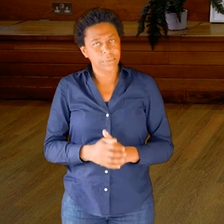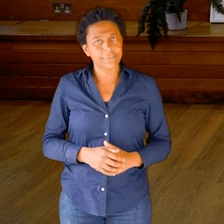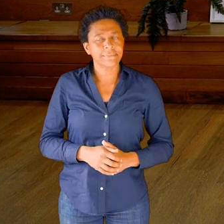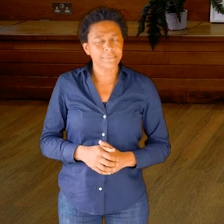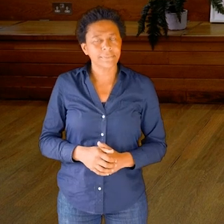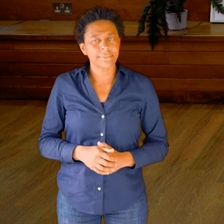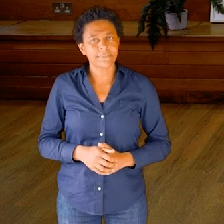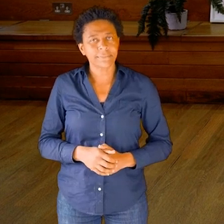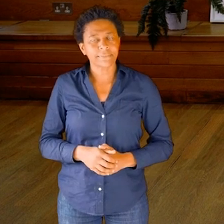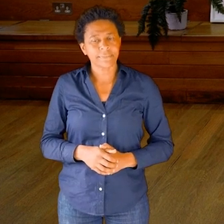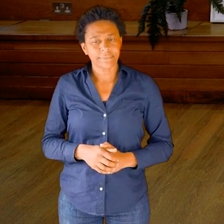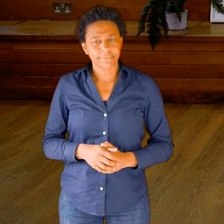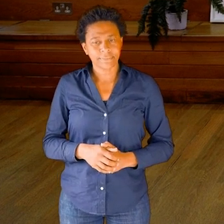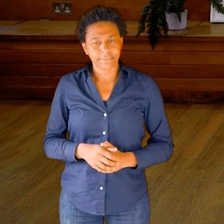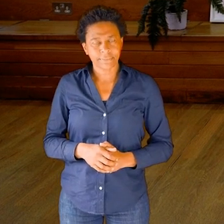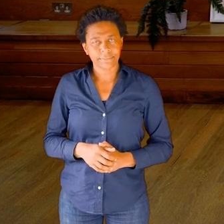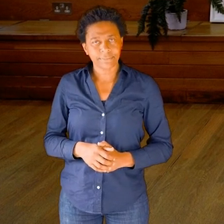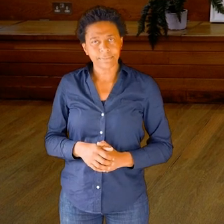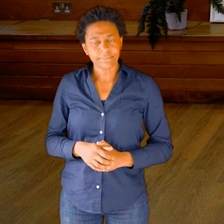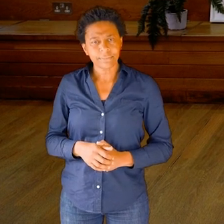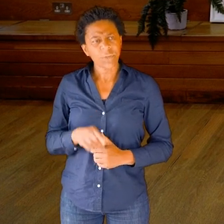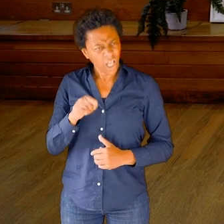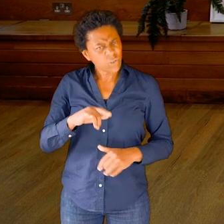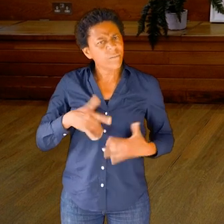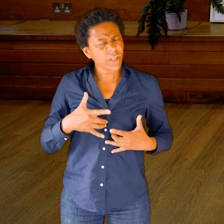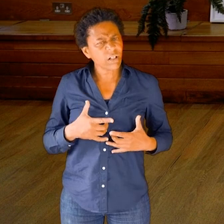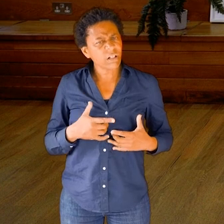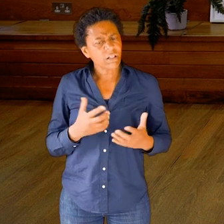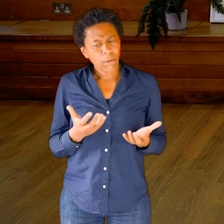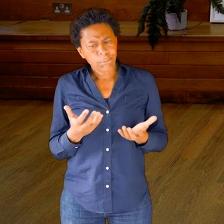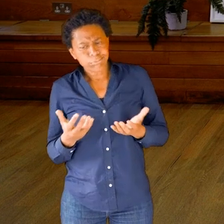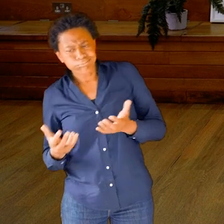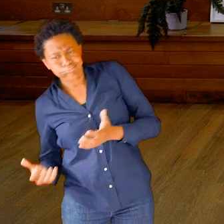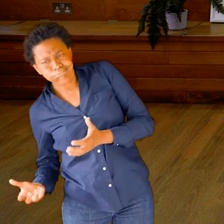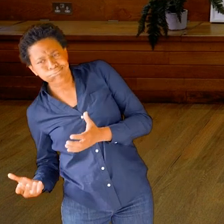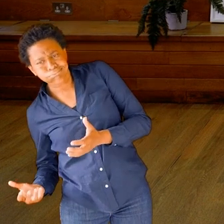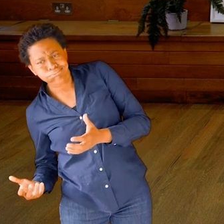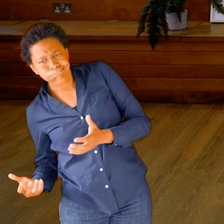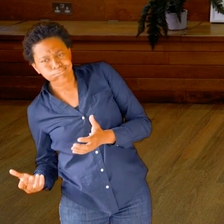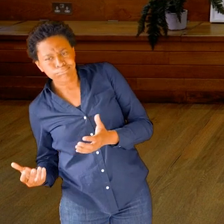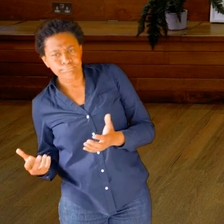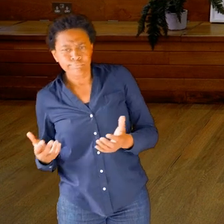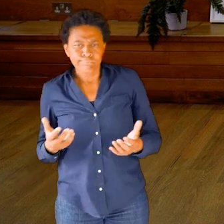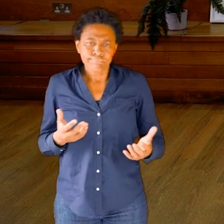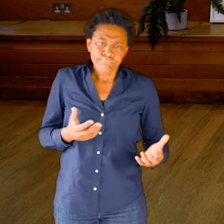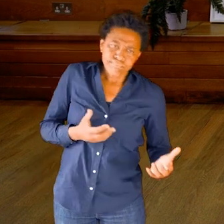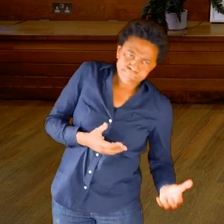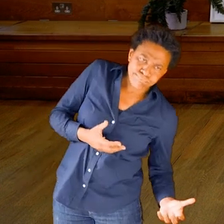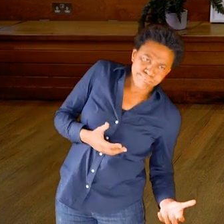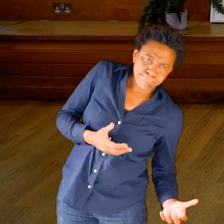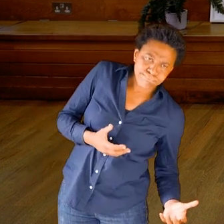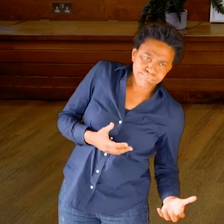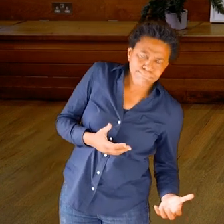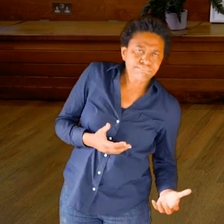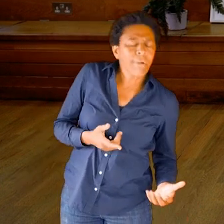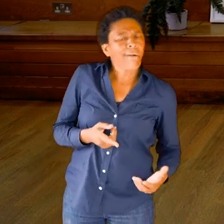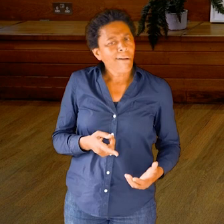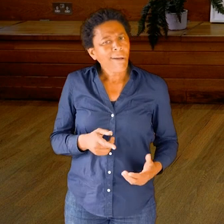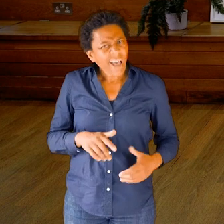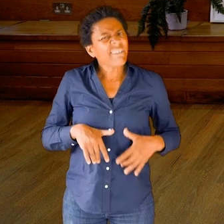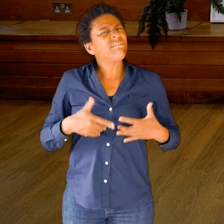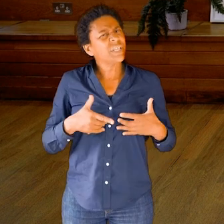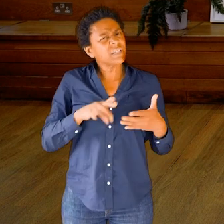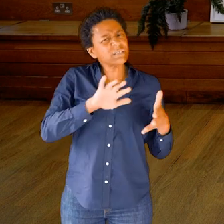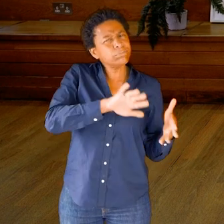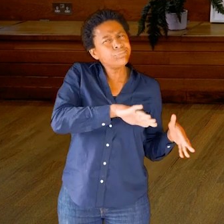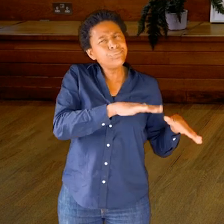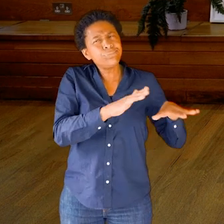there’s a sense of the organs containing fluid and the fluid